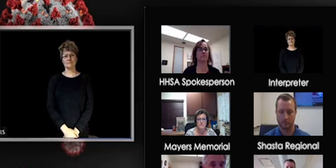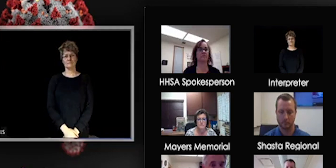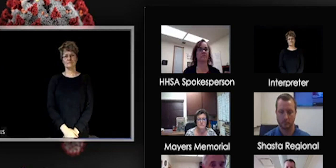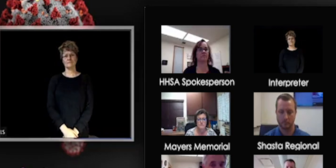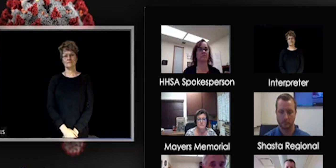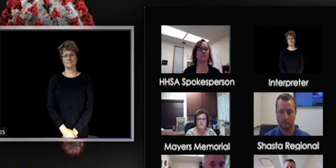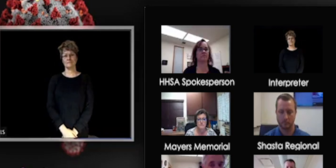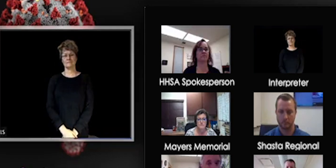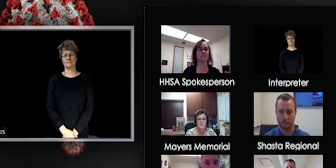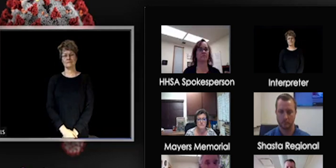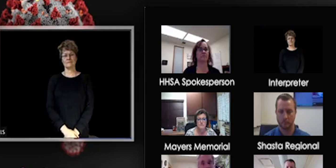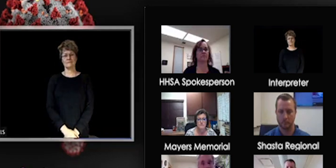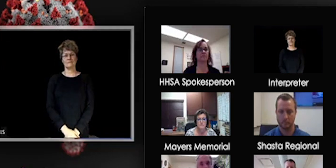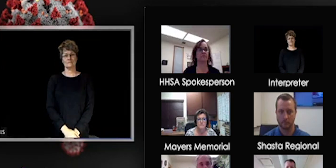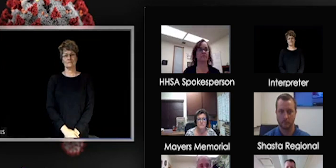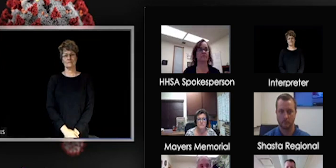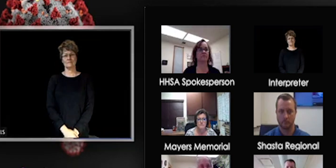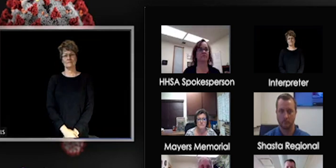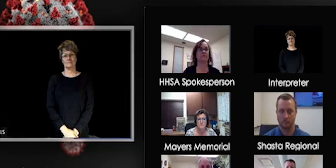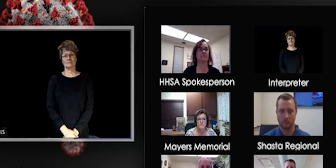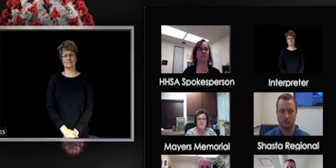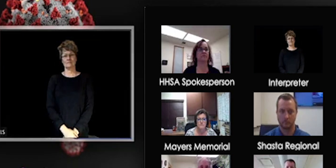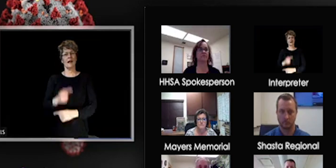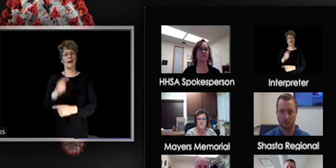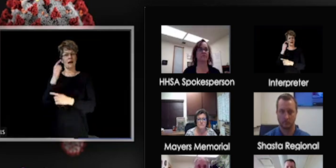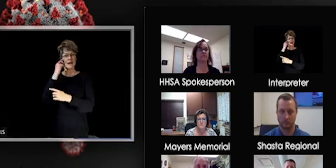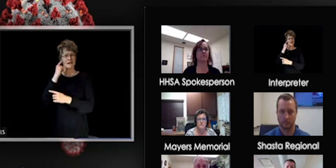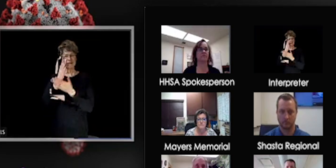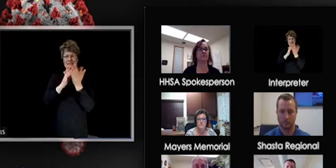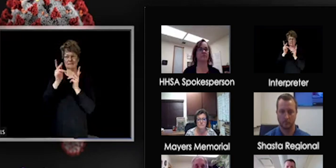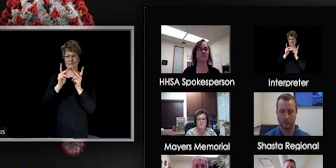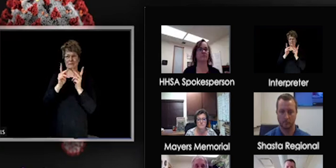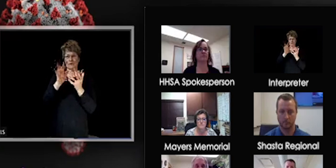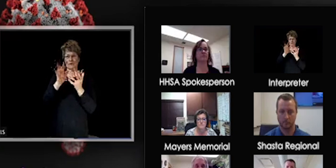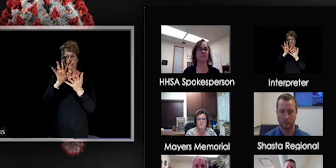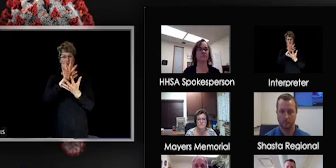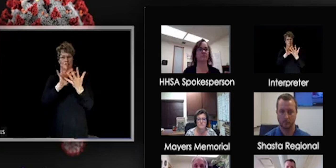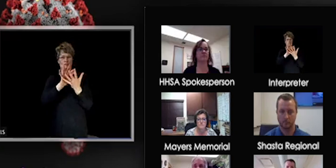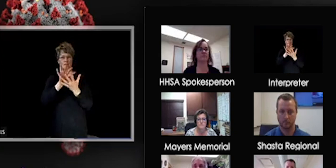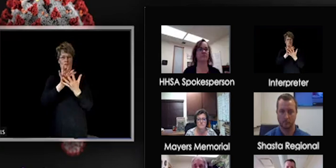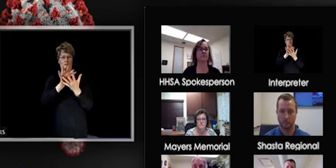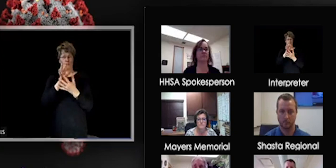activities were listed in Stage 3. The state heard loud and clear the need to make some